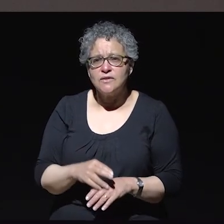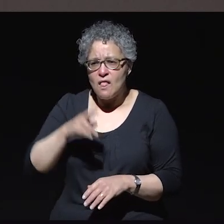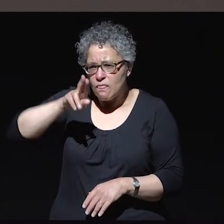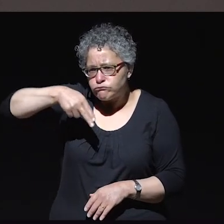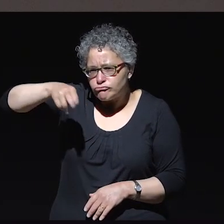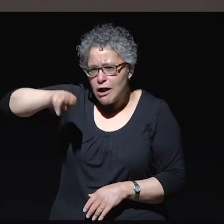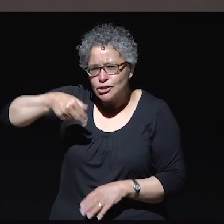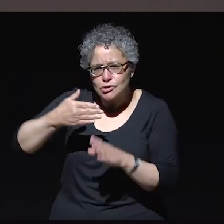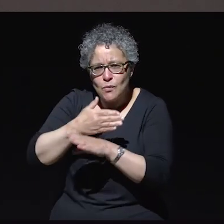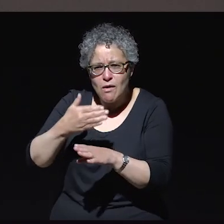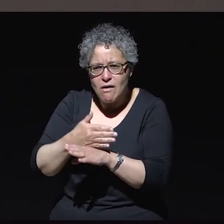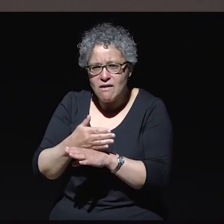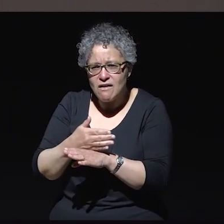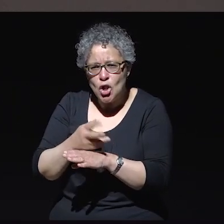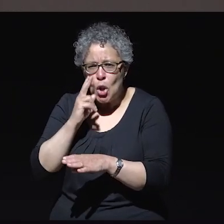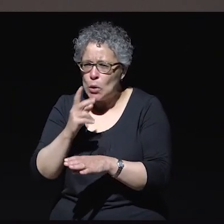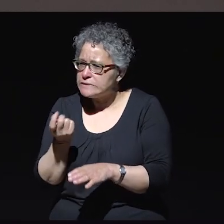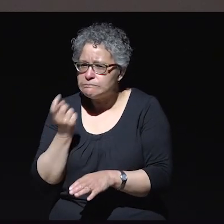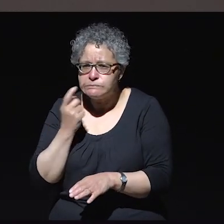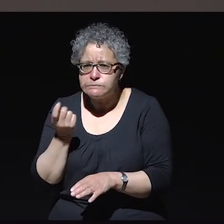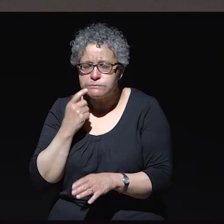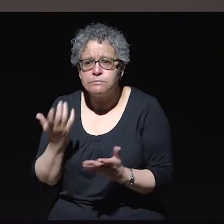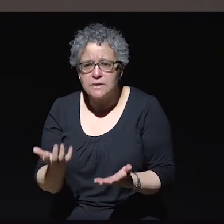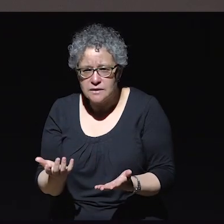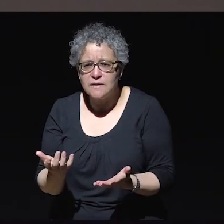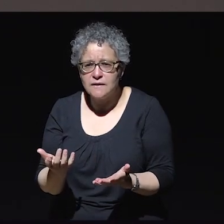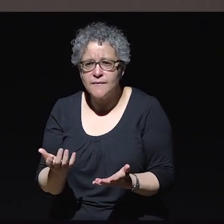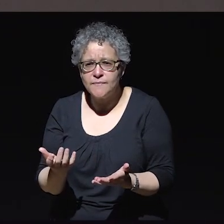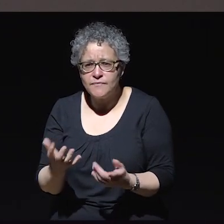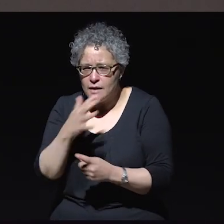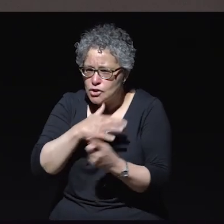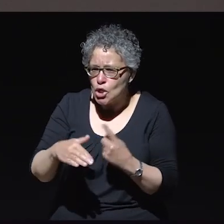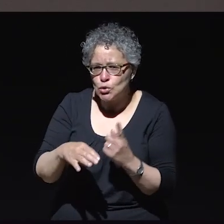this effortless quality of social status and wealth,